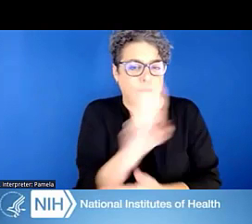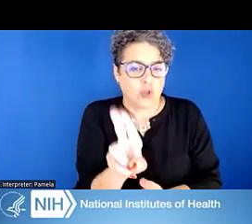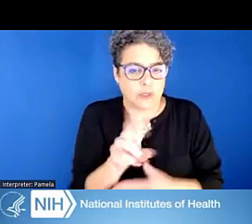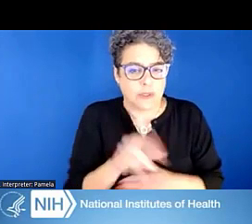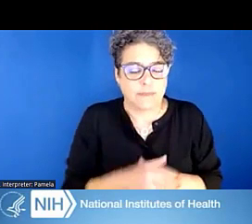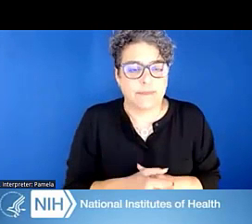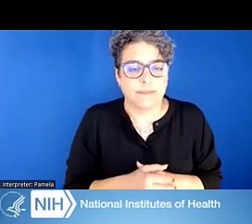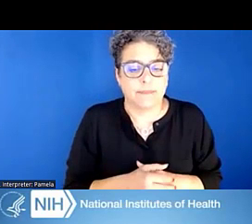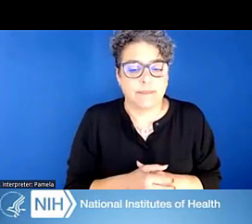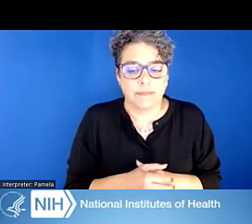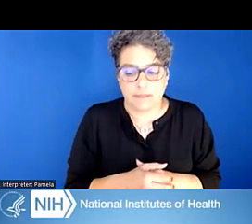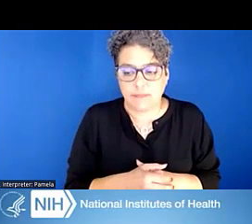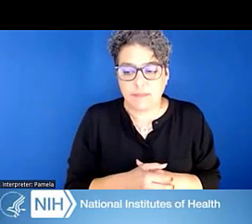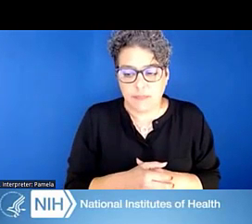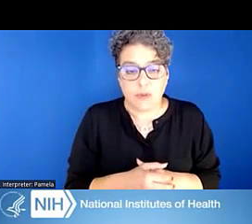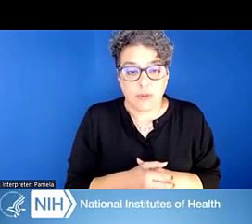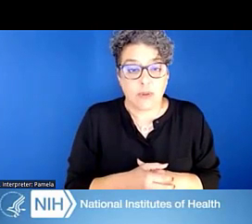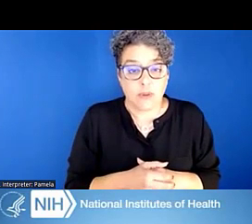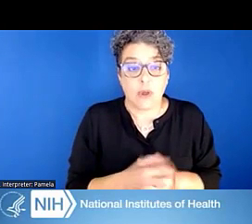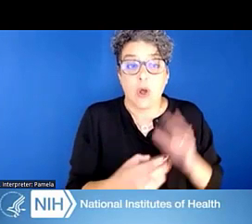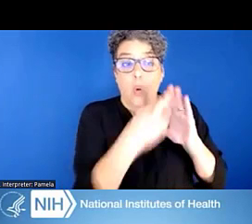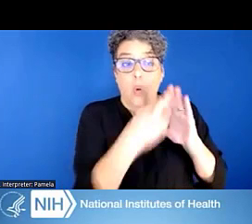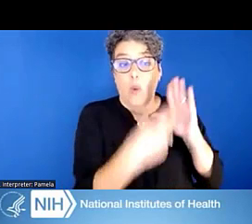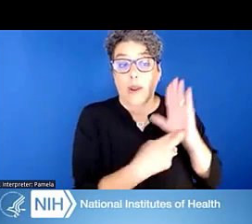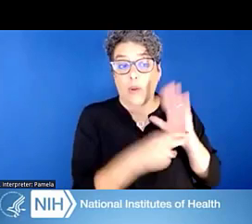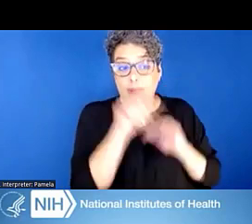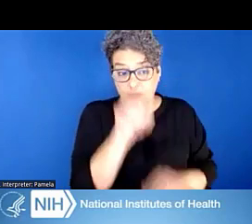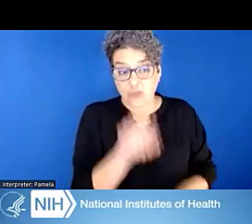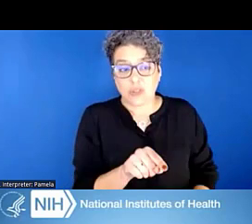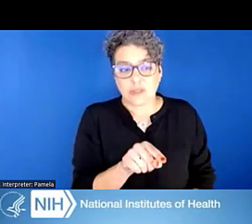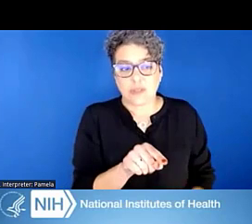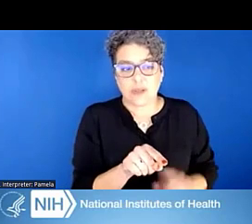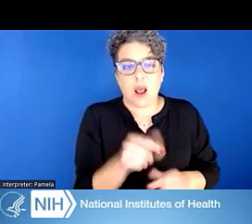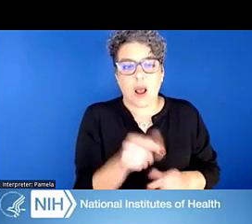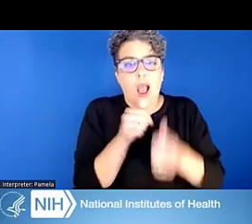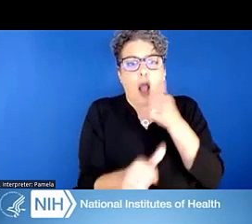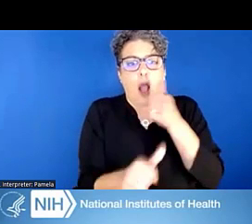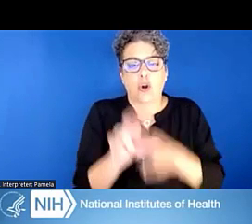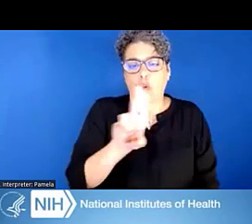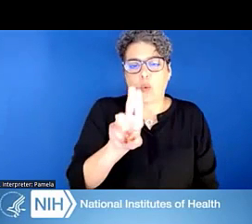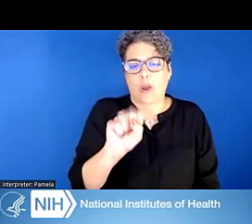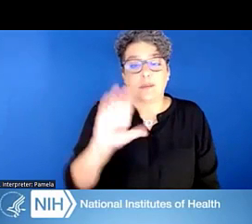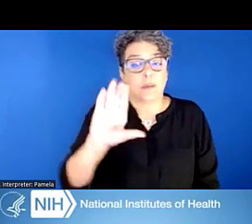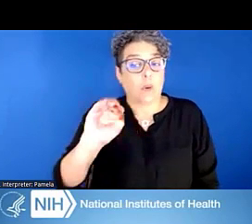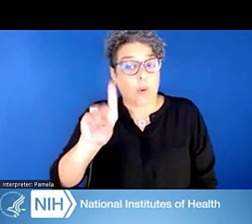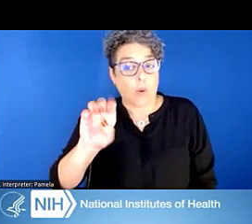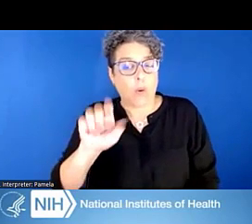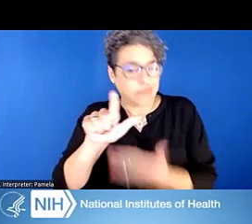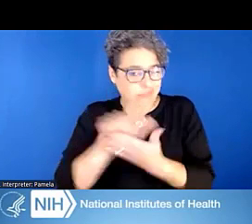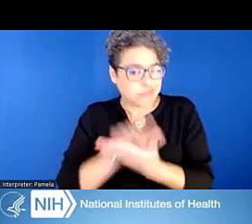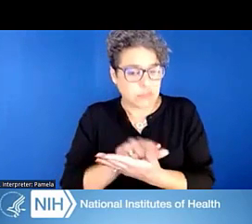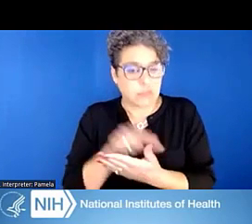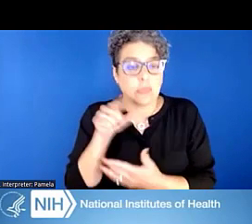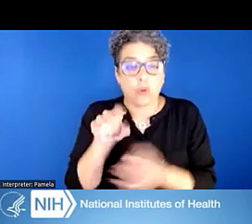And so these are the regulations here, the U.S. codes. So you can have civil false claims,